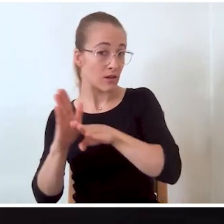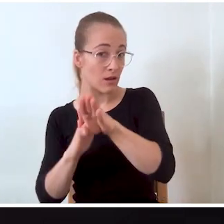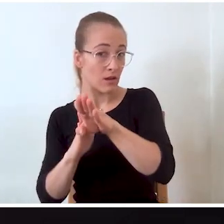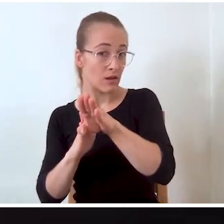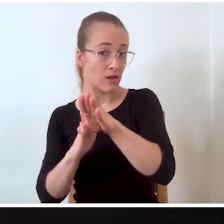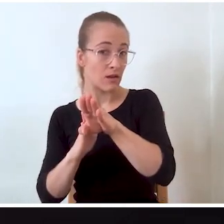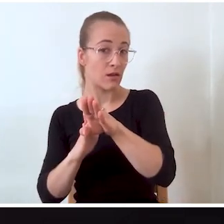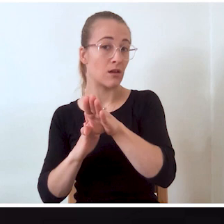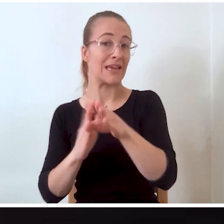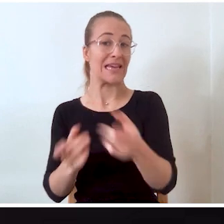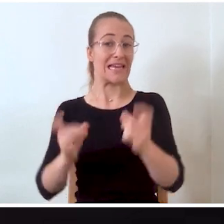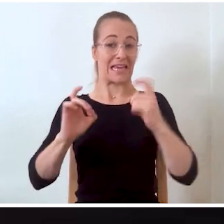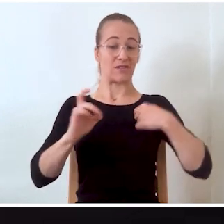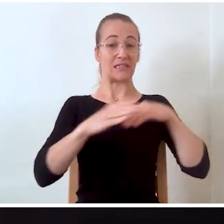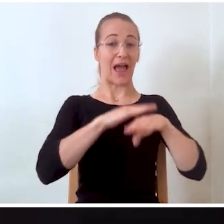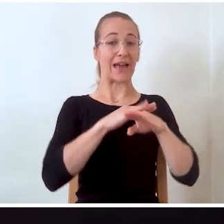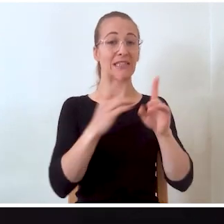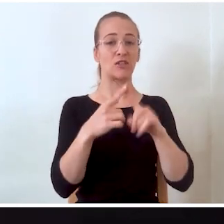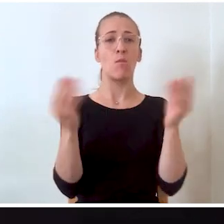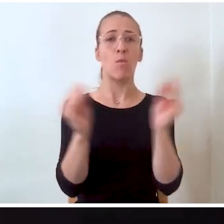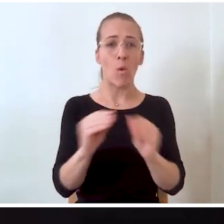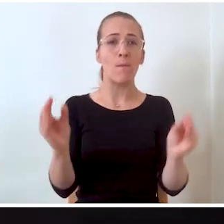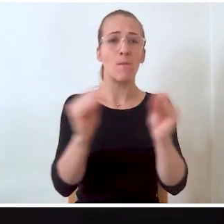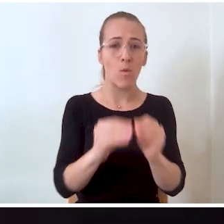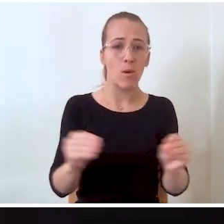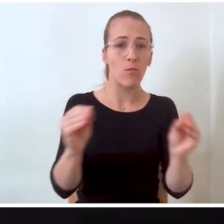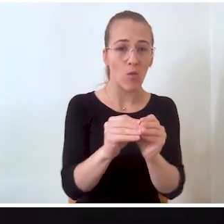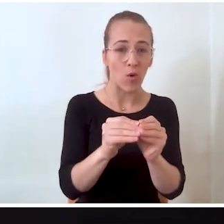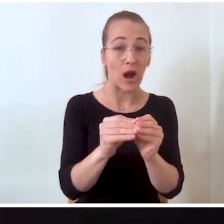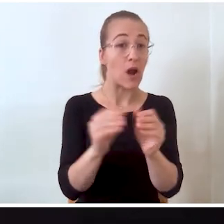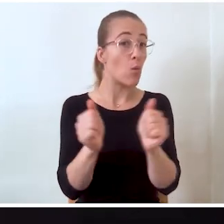it is giving us access to more things, and in that,